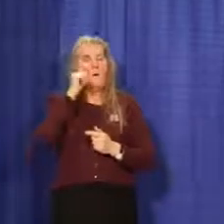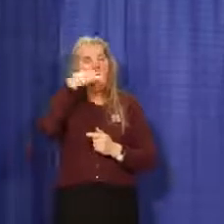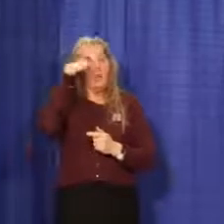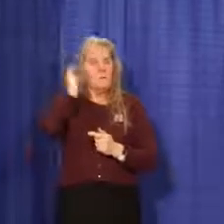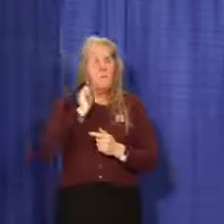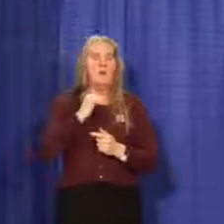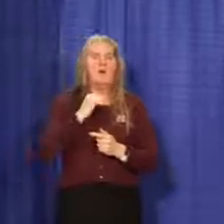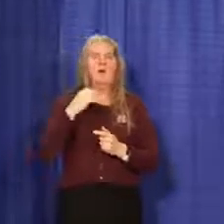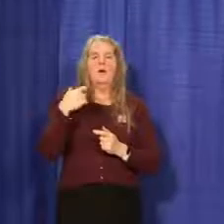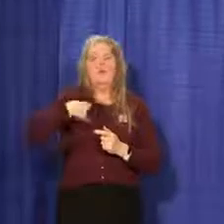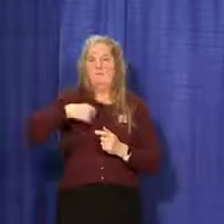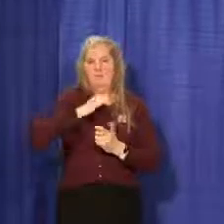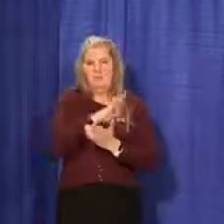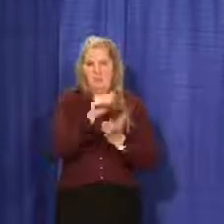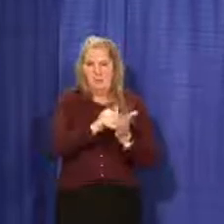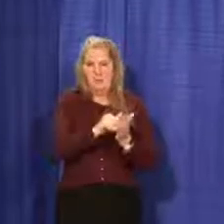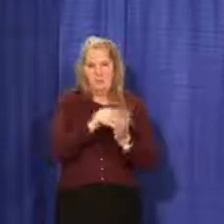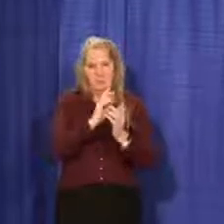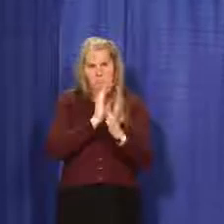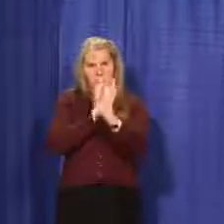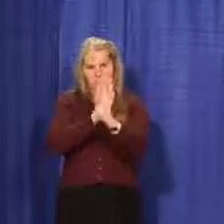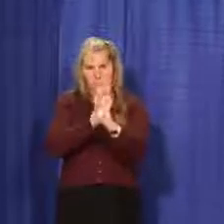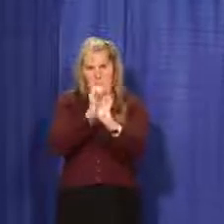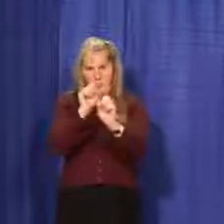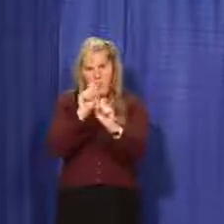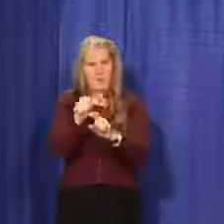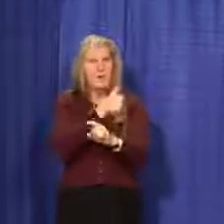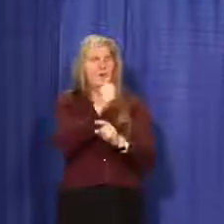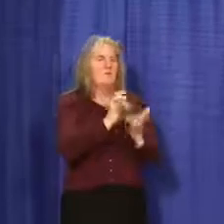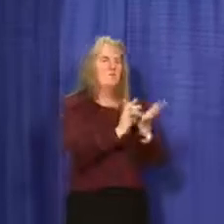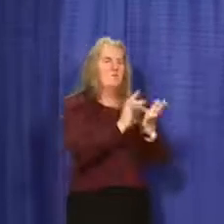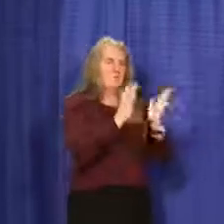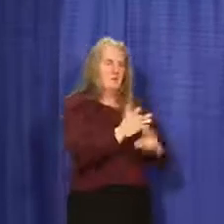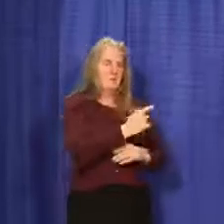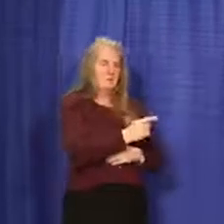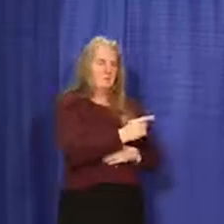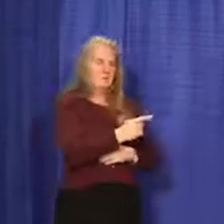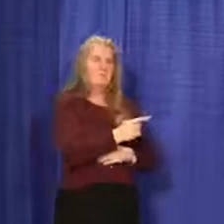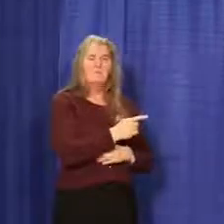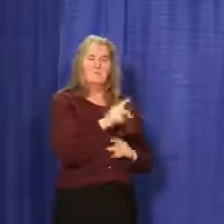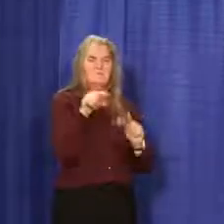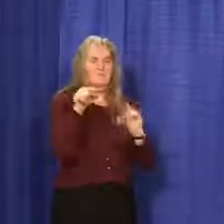Centre or through the direct appointment -- appointment with your pharmacist. Individuals who cannot attend